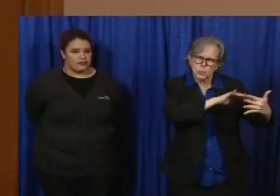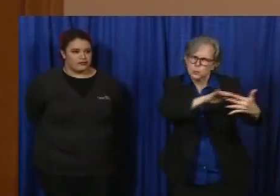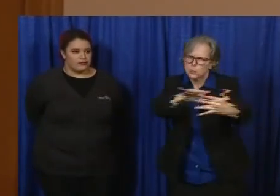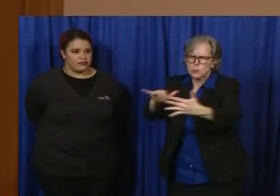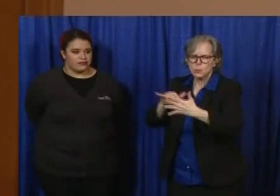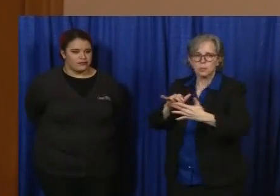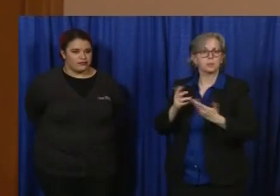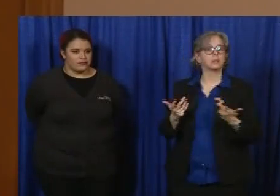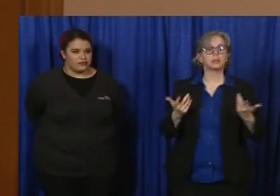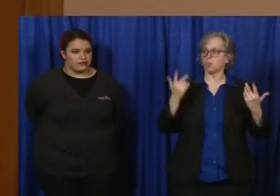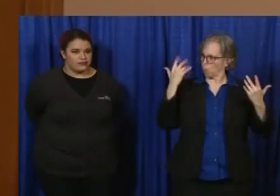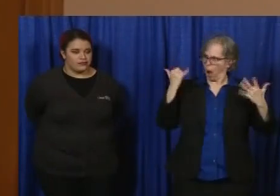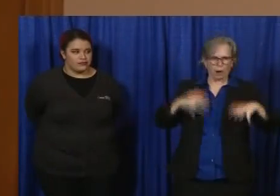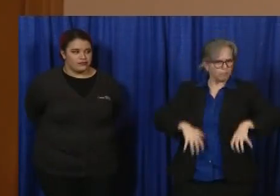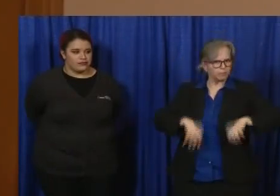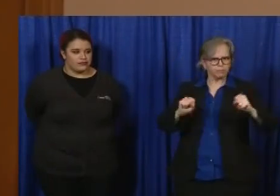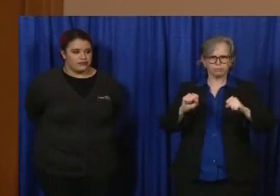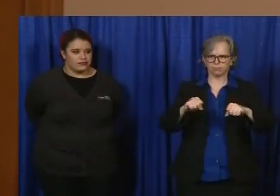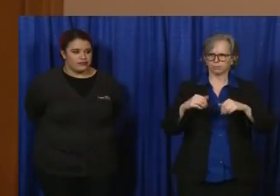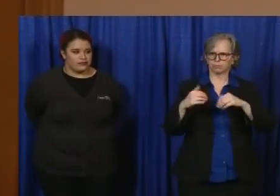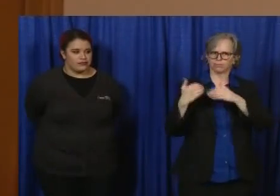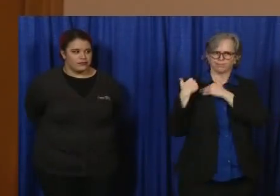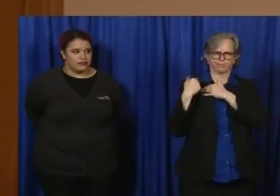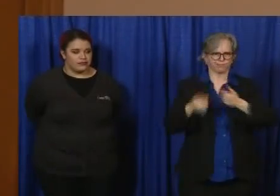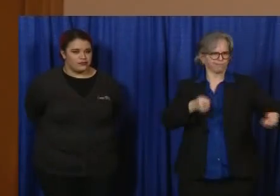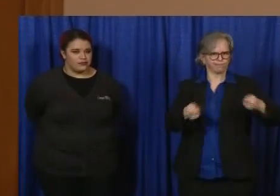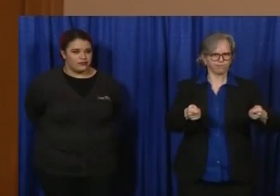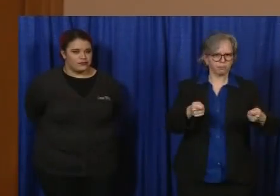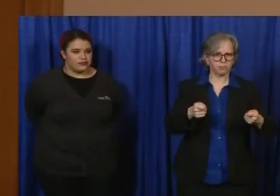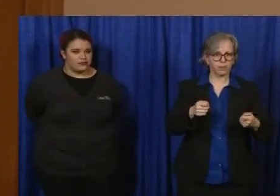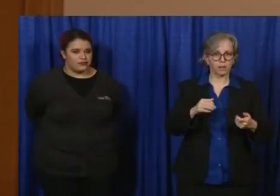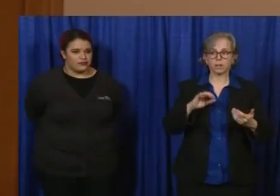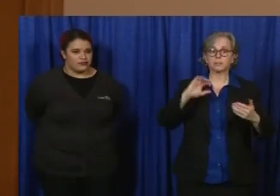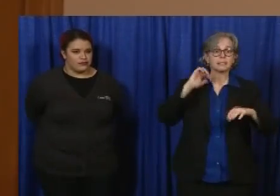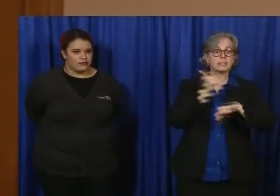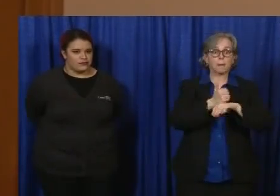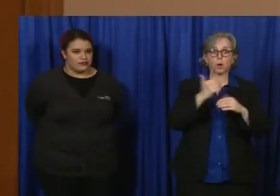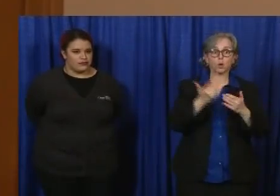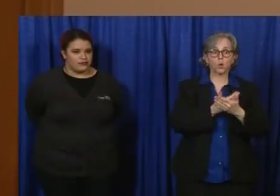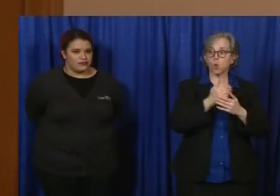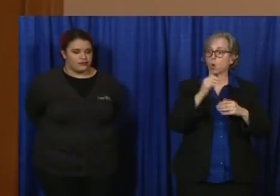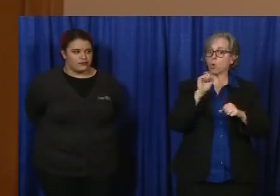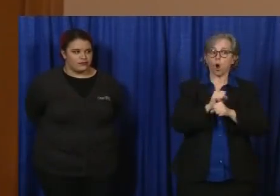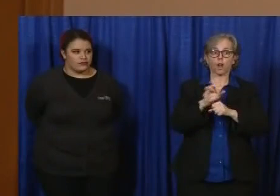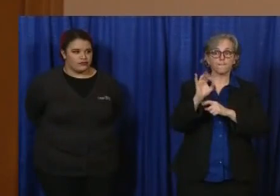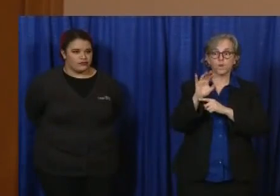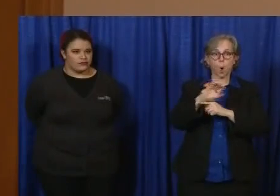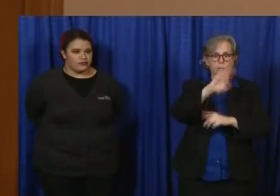ON THE GROUND FOLKS BEYOND ANYTHING PUBLIC HEALTH HAS EVEN HAD TO BE ABLE TO DO THAT AS